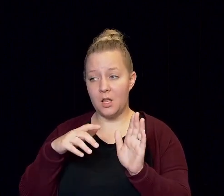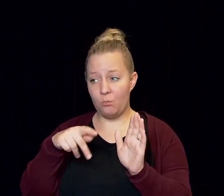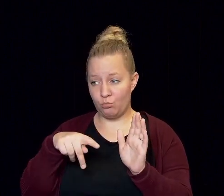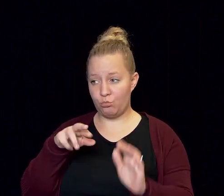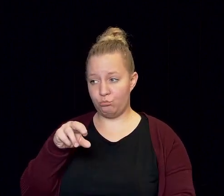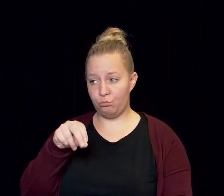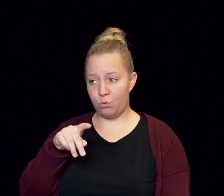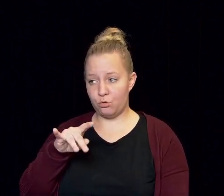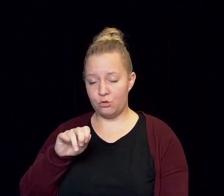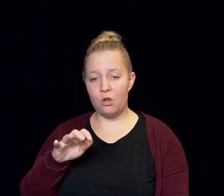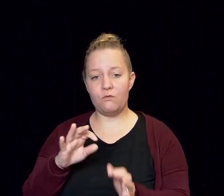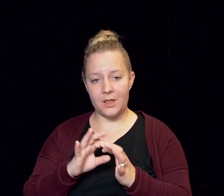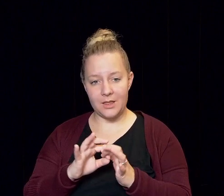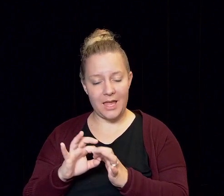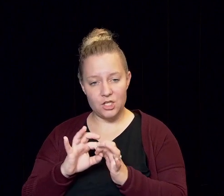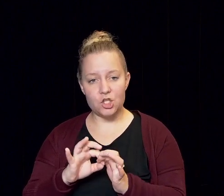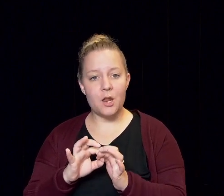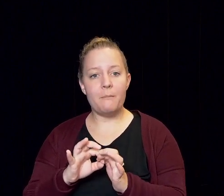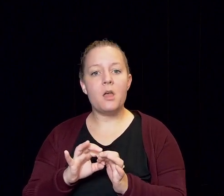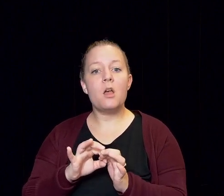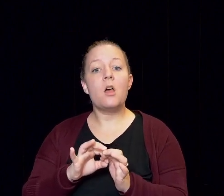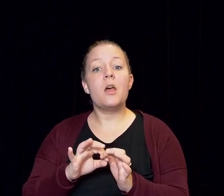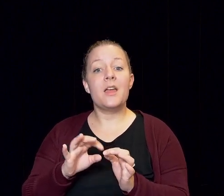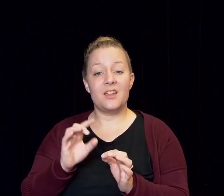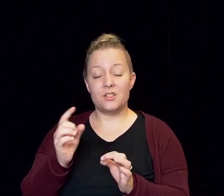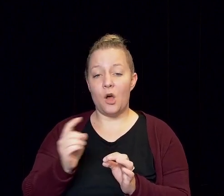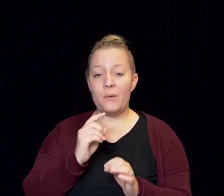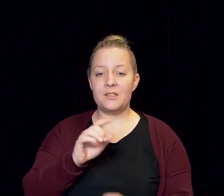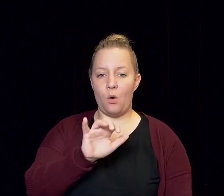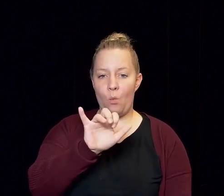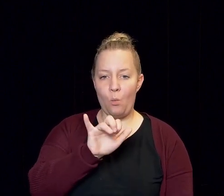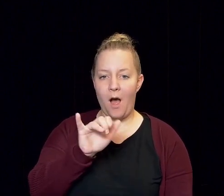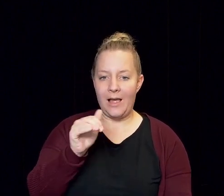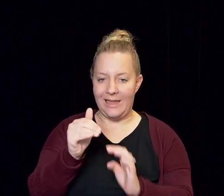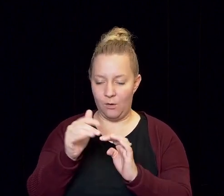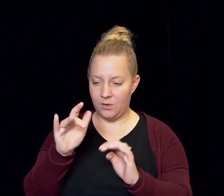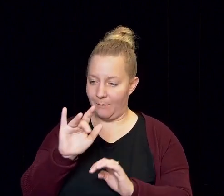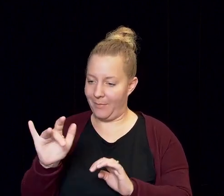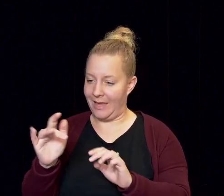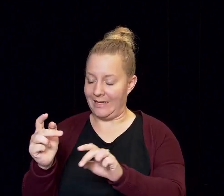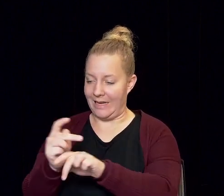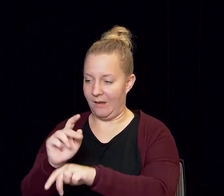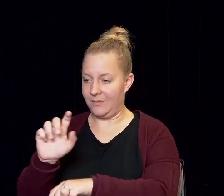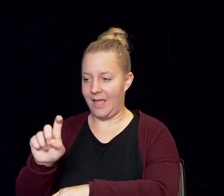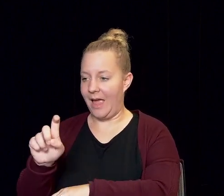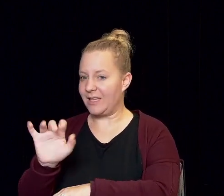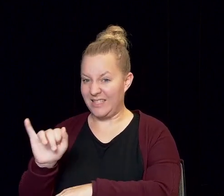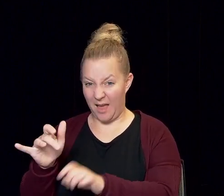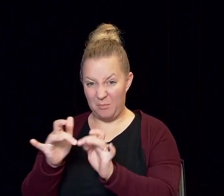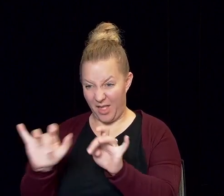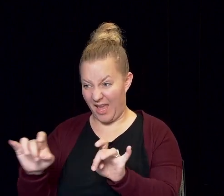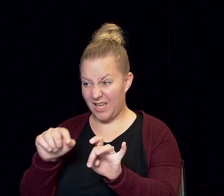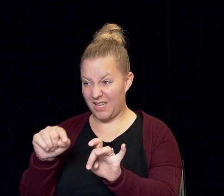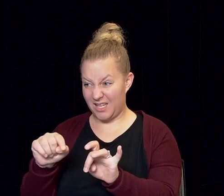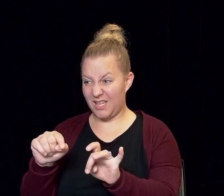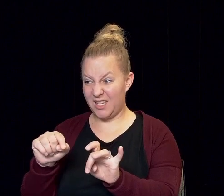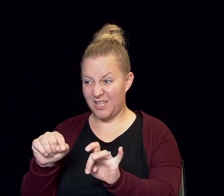the format is always y equals a blank times x. And that blank right there, so it's referencing